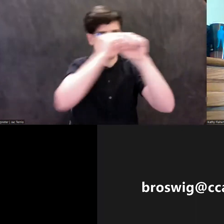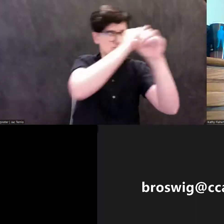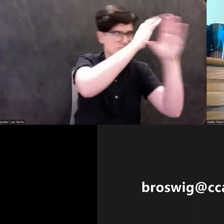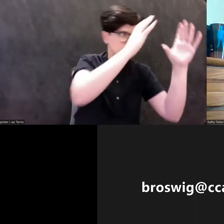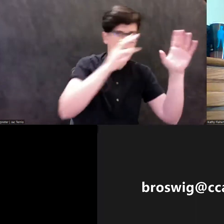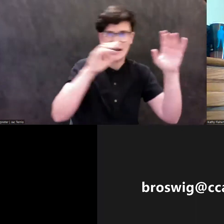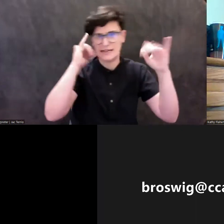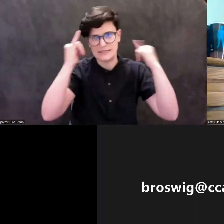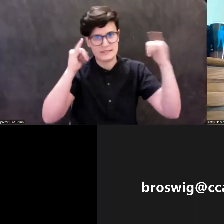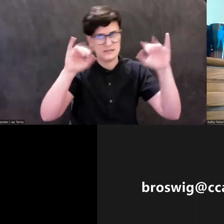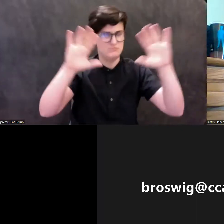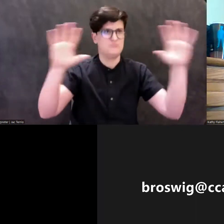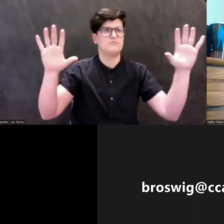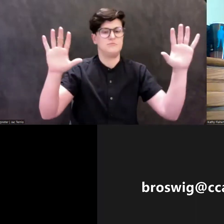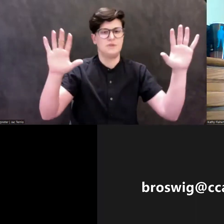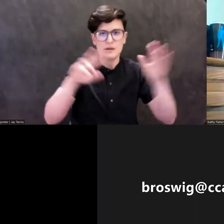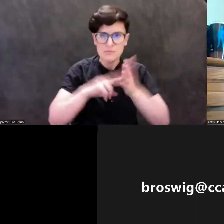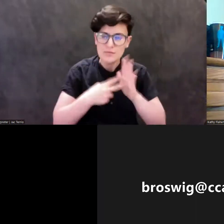process going back and forth.